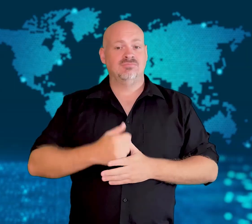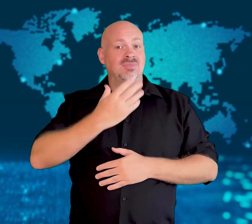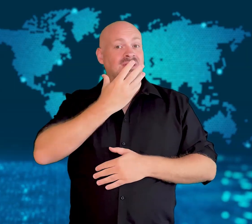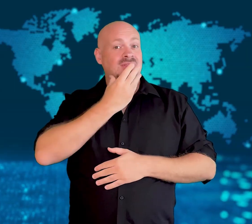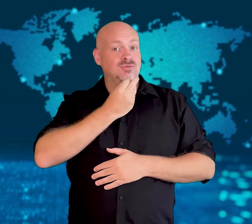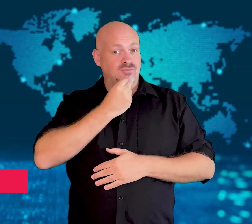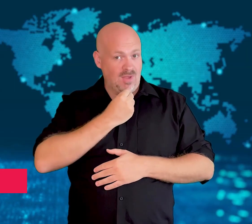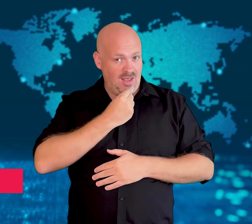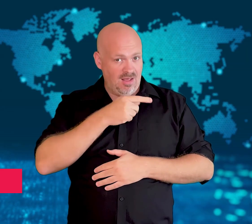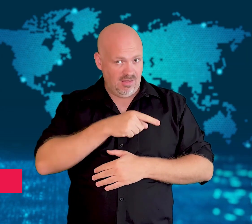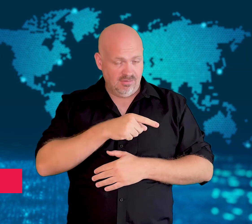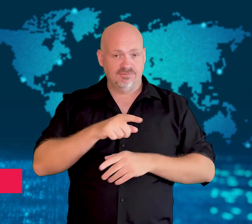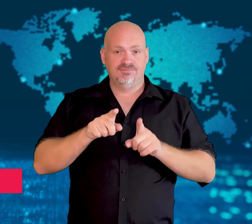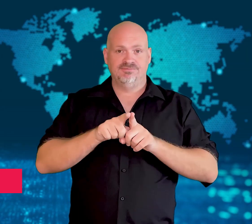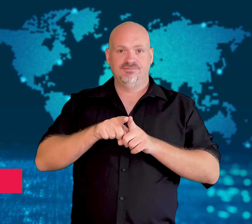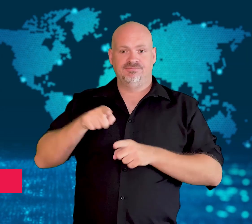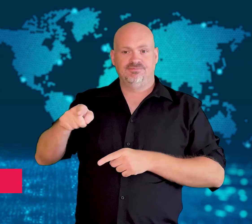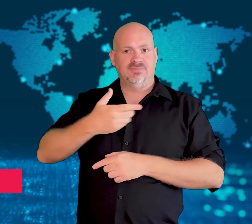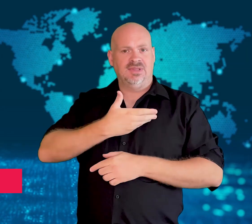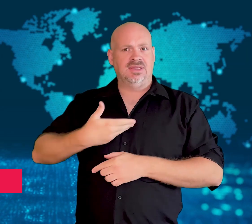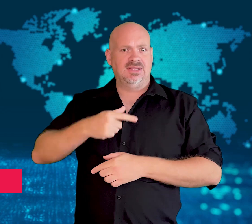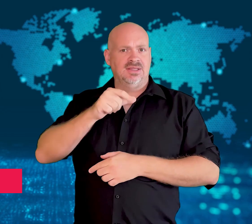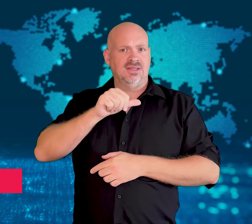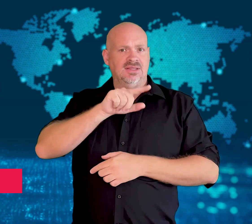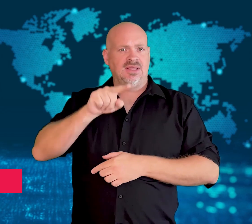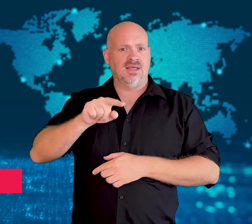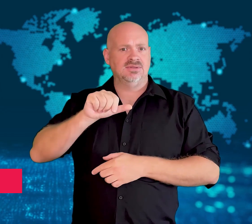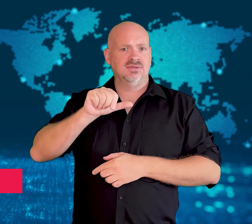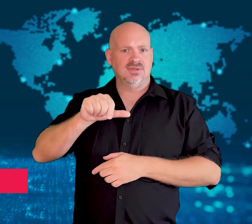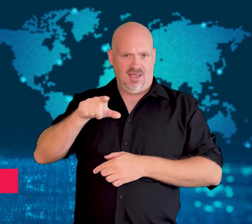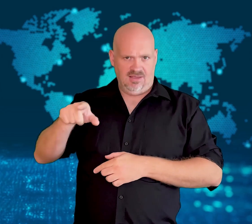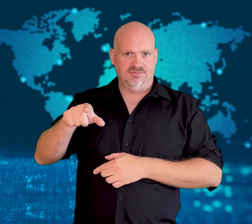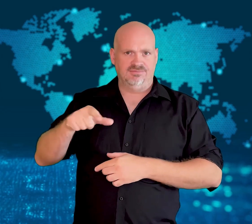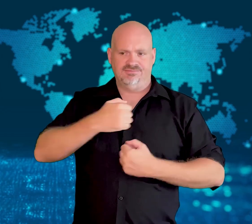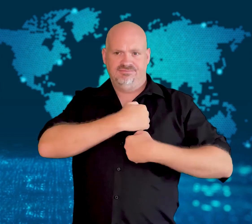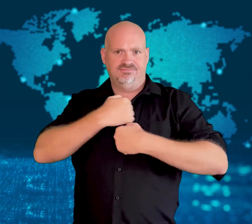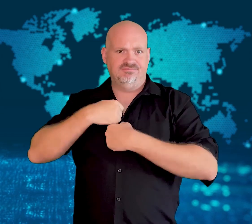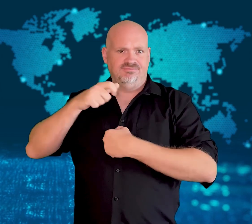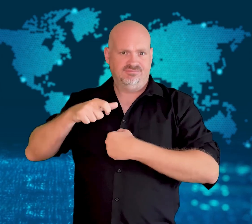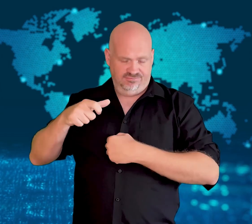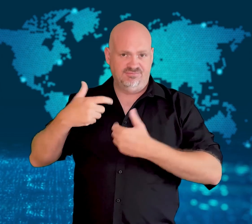GAVIN]: Israel and militants in Gaza exchanged rocket fires all weekend.